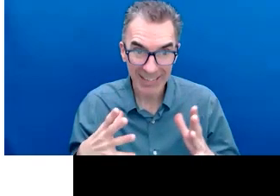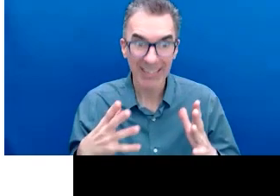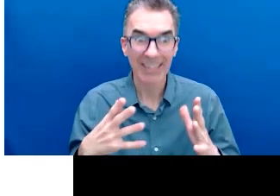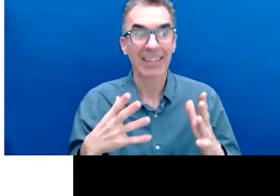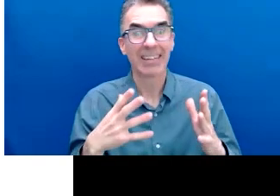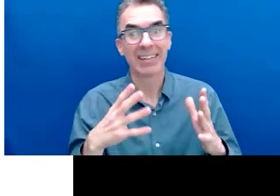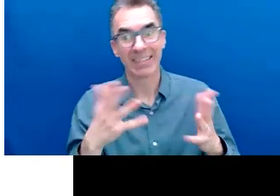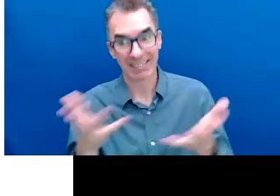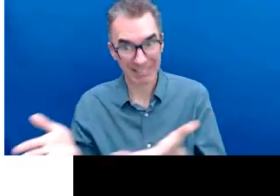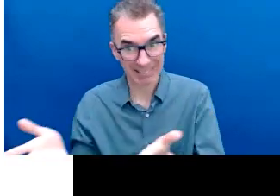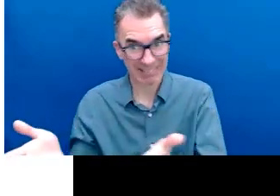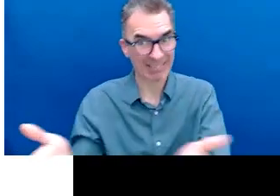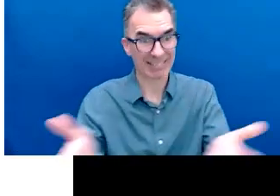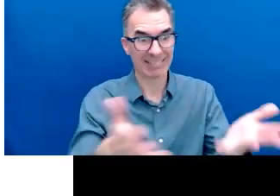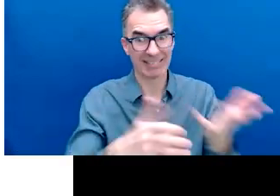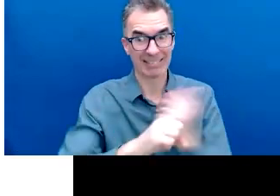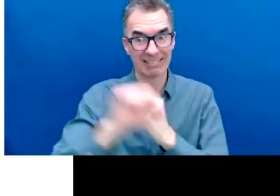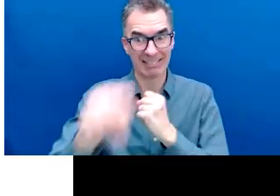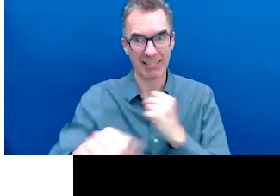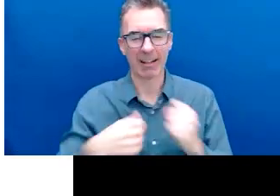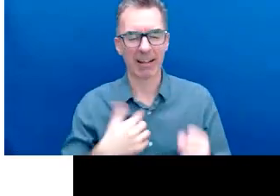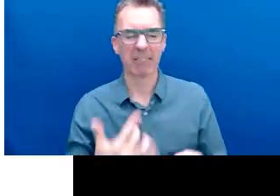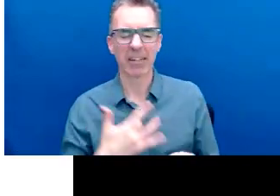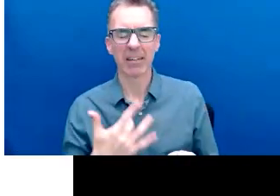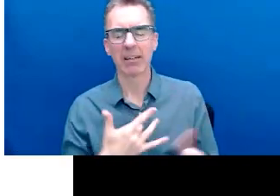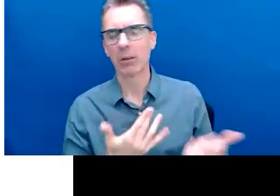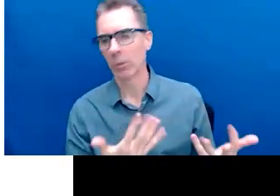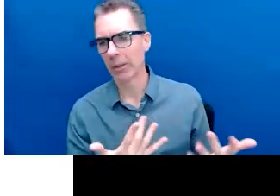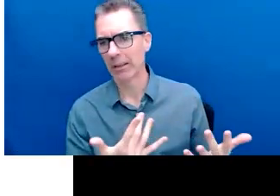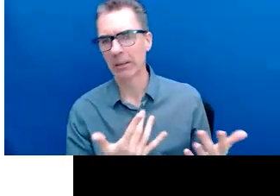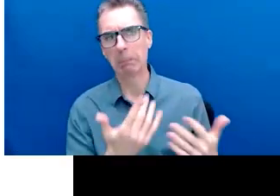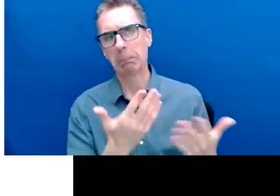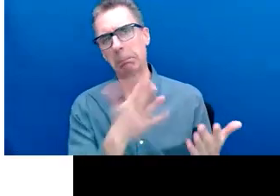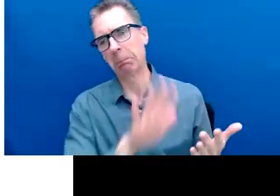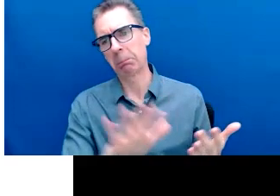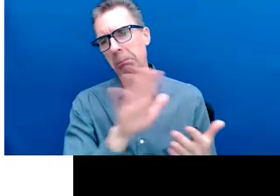I would expect that we will hear back in the next 2 to 3 weeks.